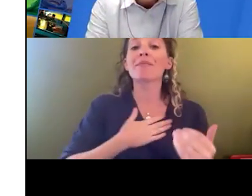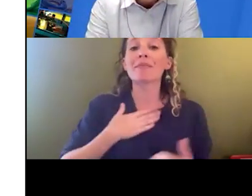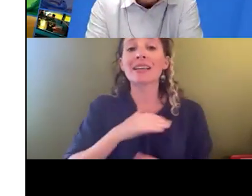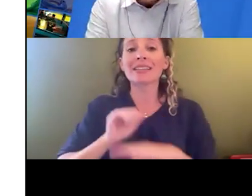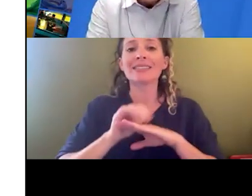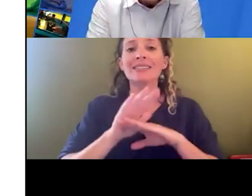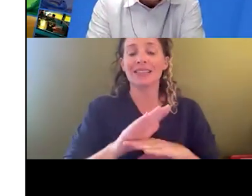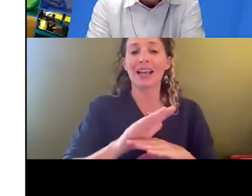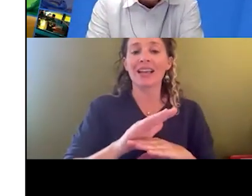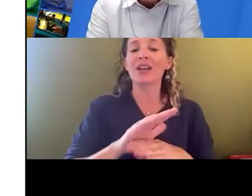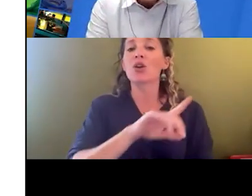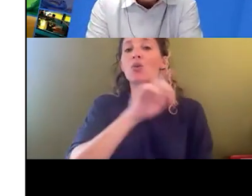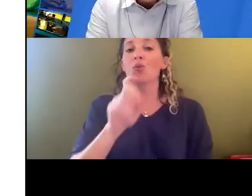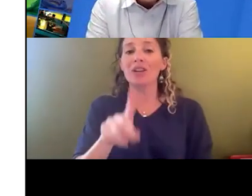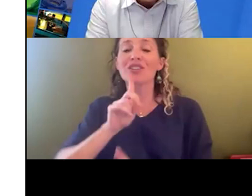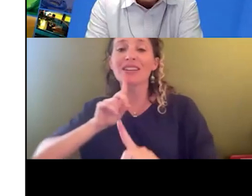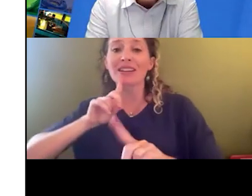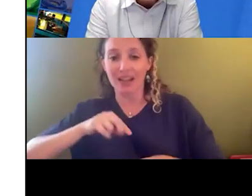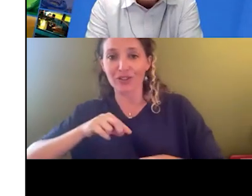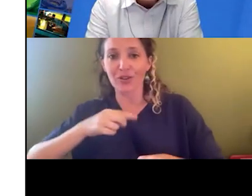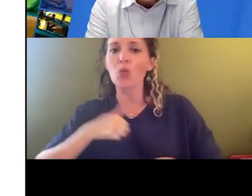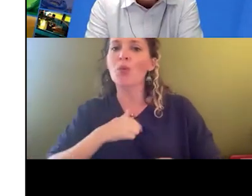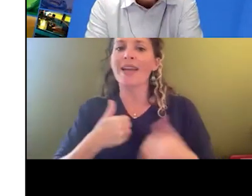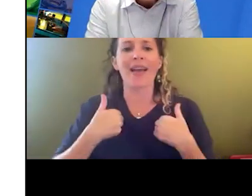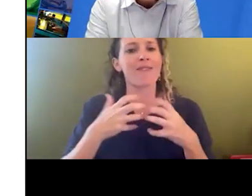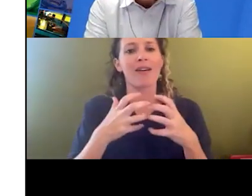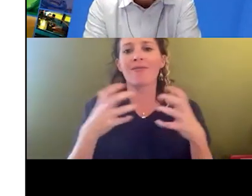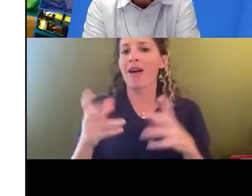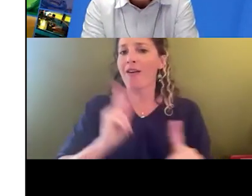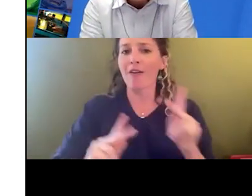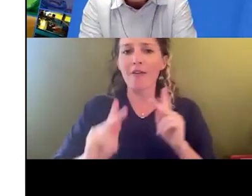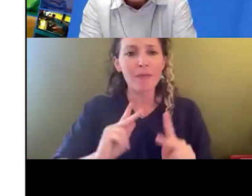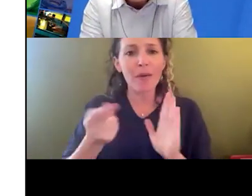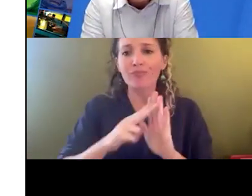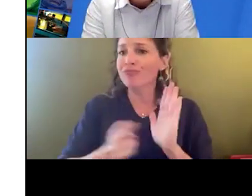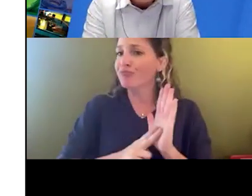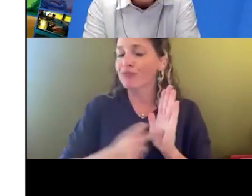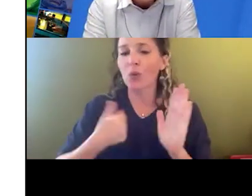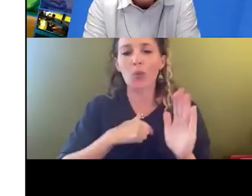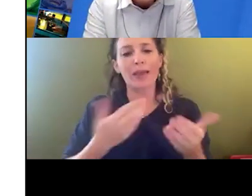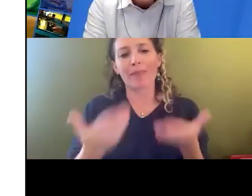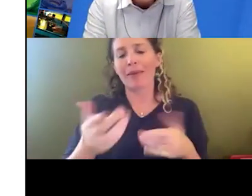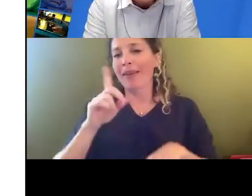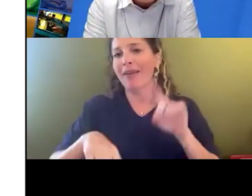Please keep in mind that we have a lot of individuals attending the session, so we may not be able to answer all your questions.